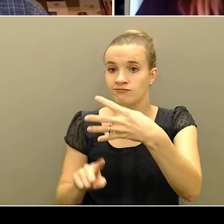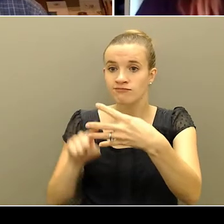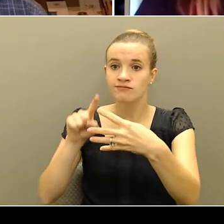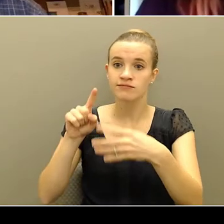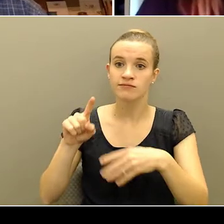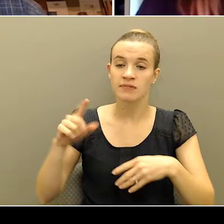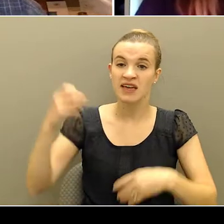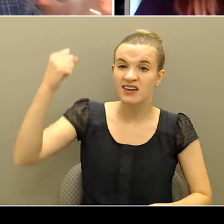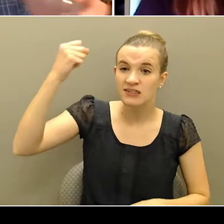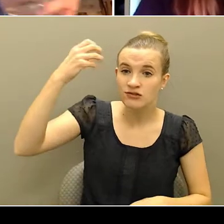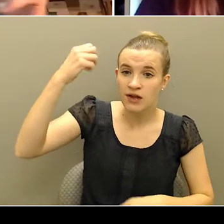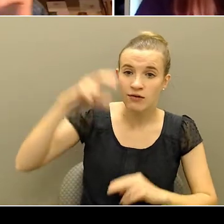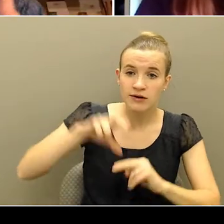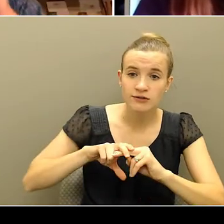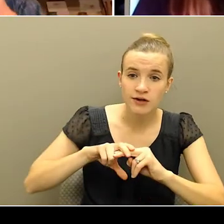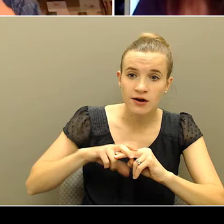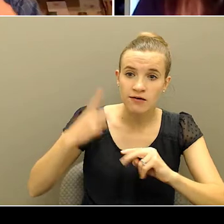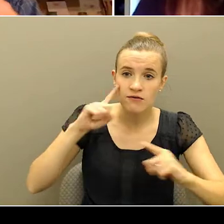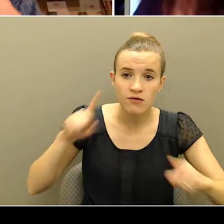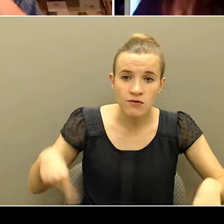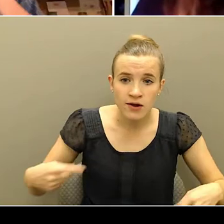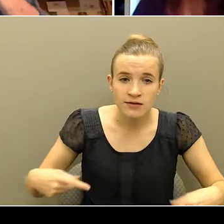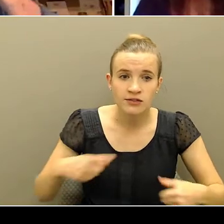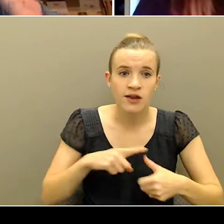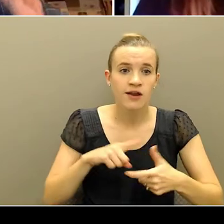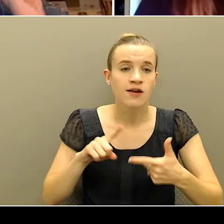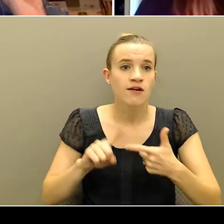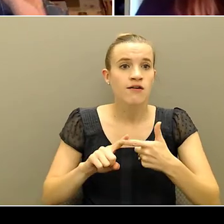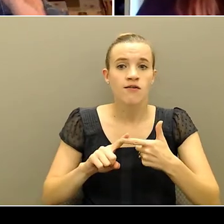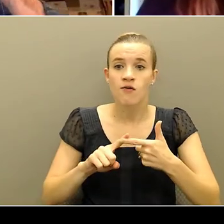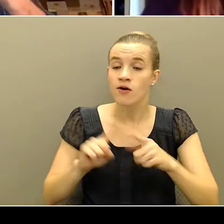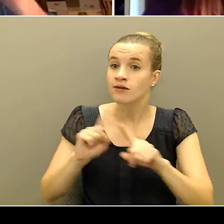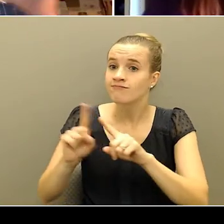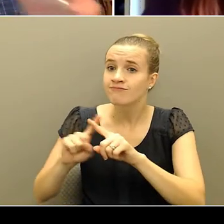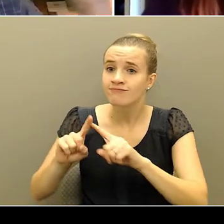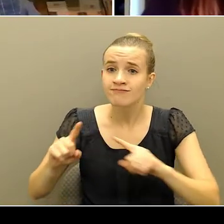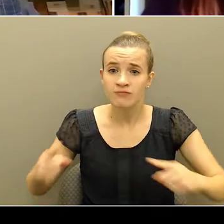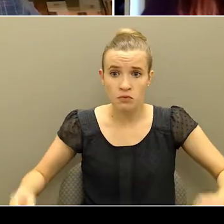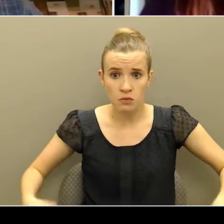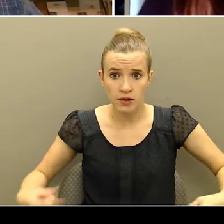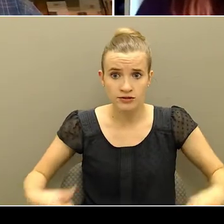you know, portable hand controls, or you know, a plethora of different items,